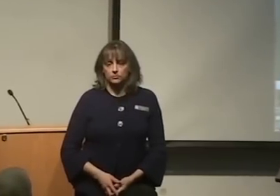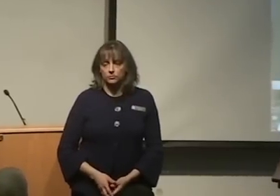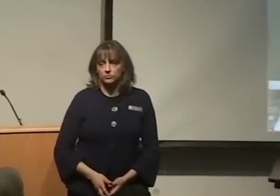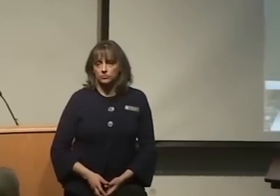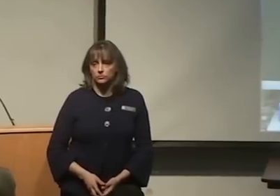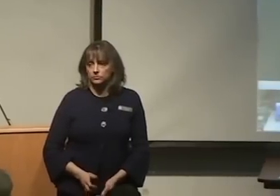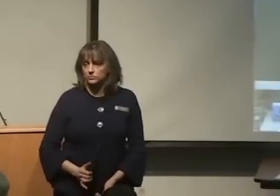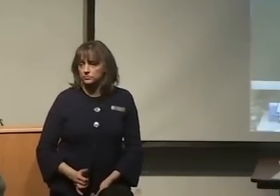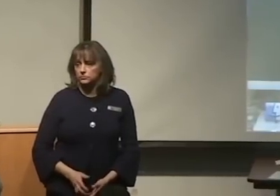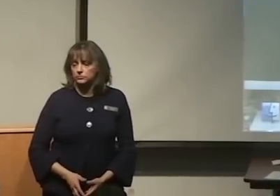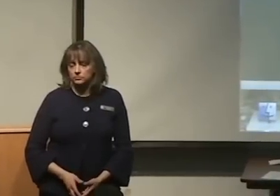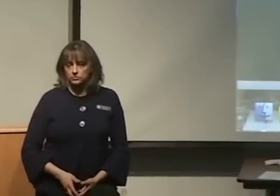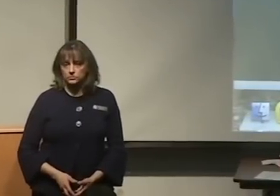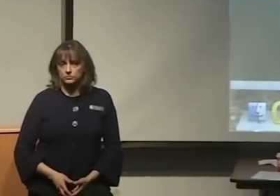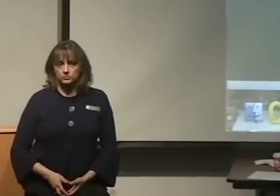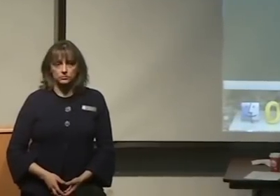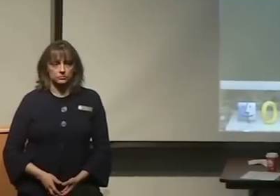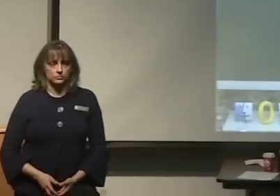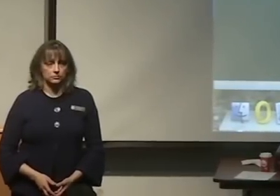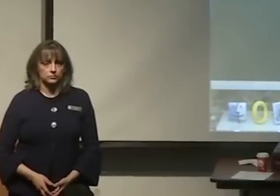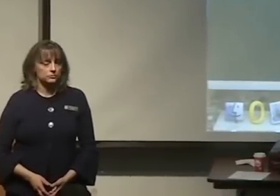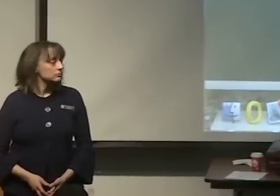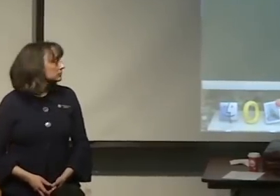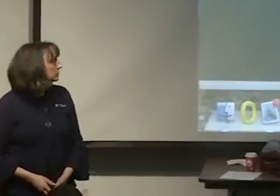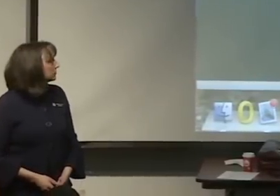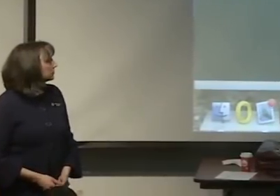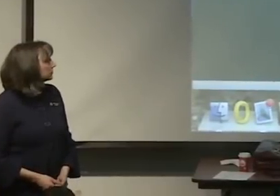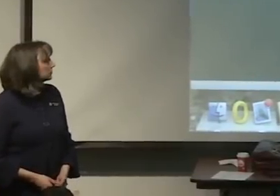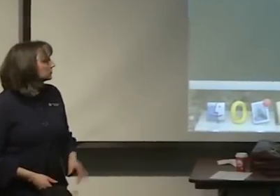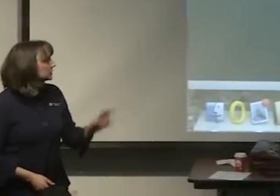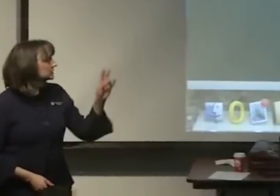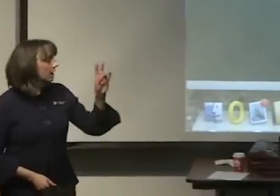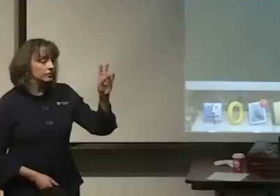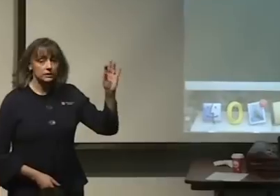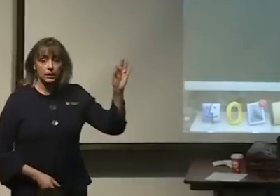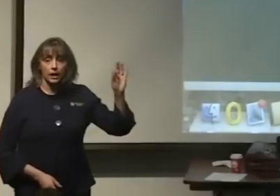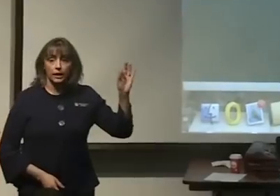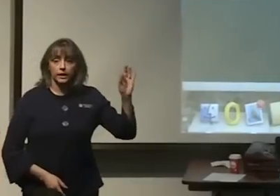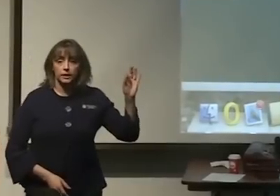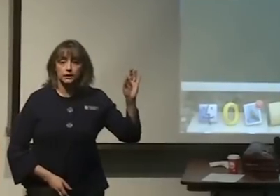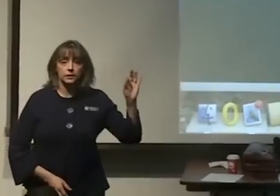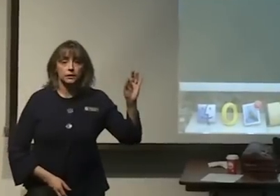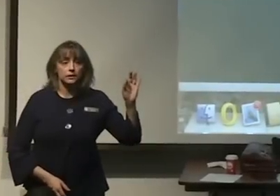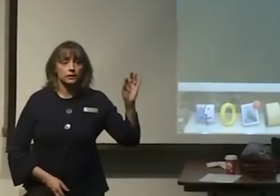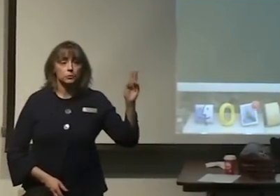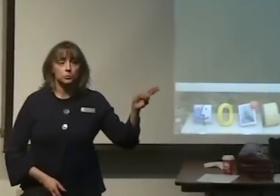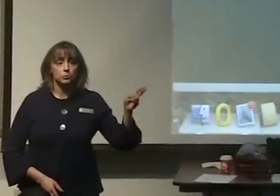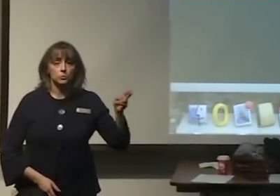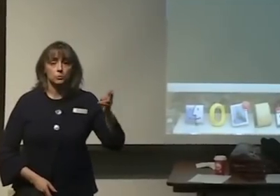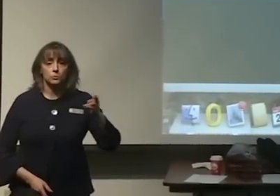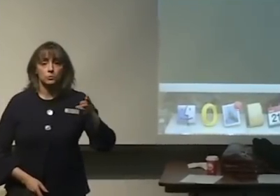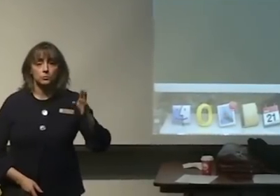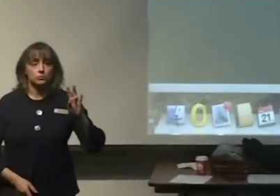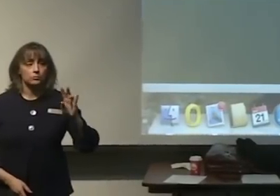I'm waiting. I can see seven of you are in the room, nine of you are in the room. So as a faculty member, again, this is free.